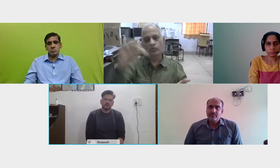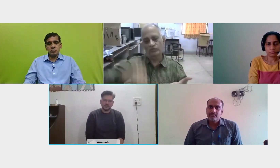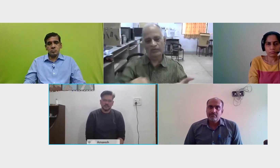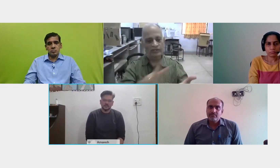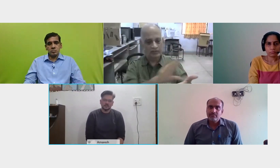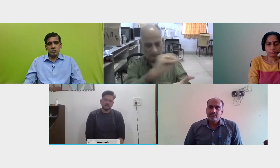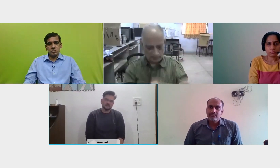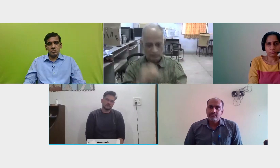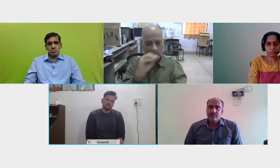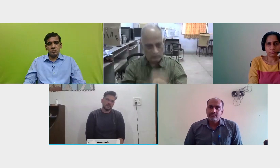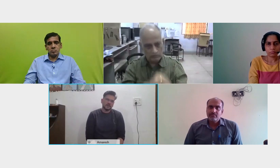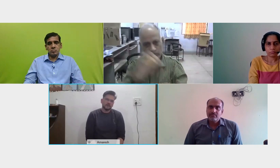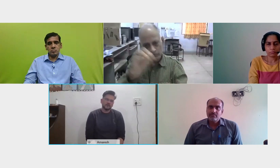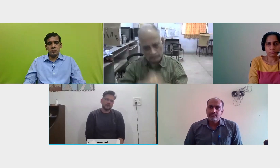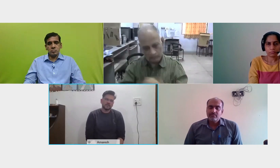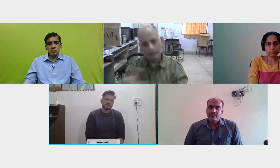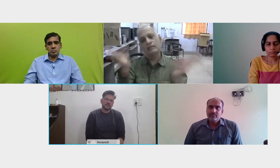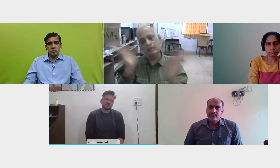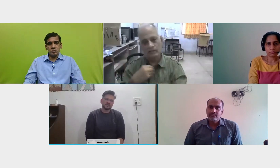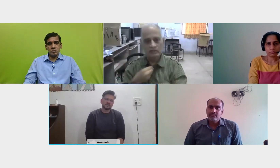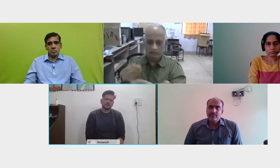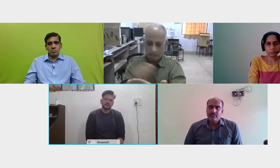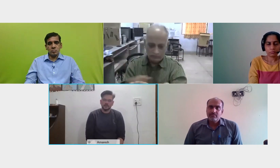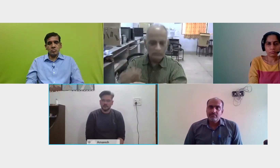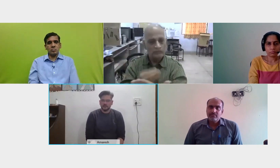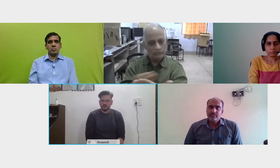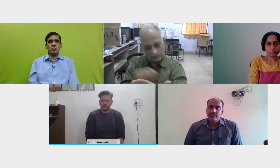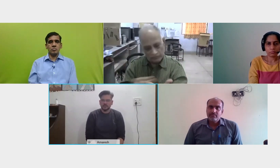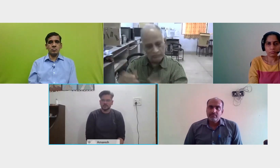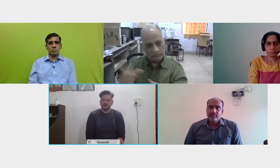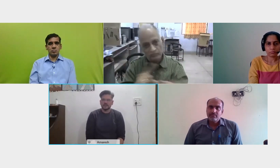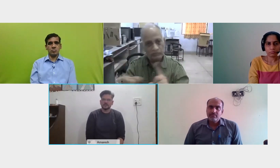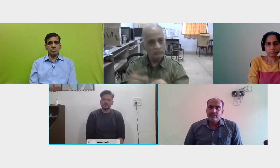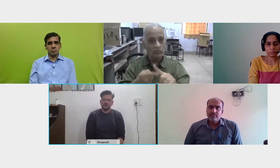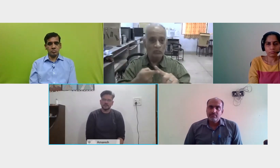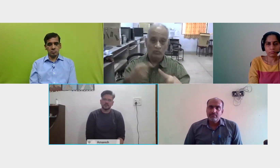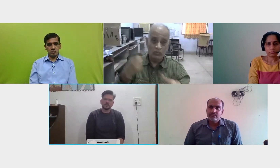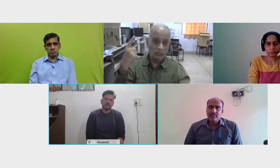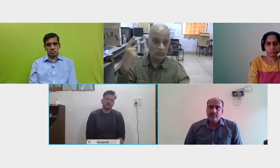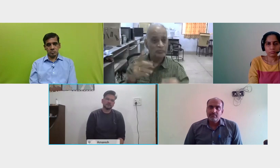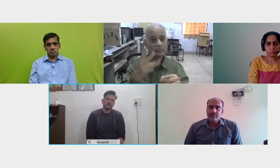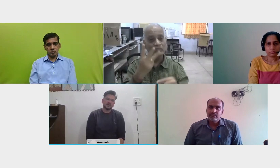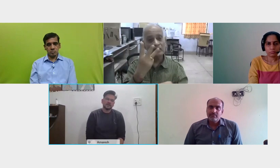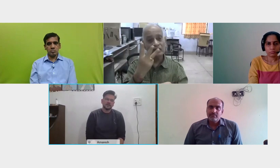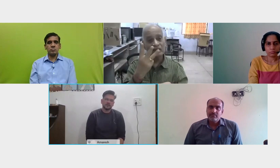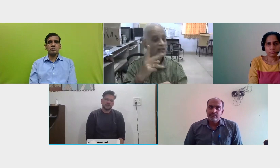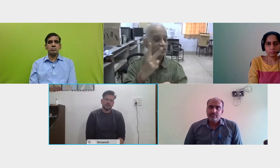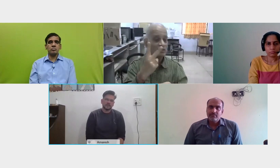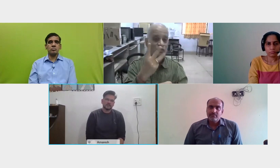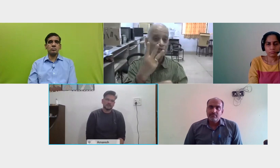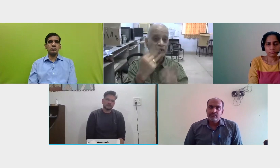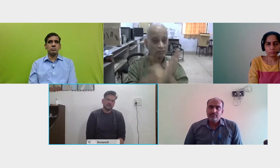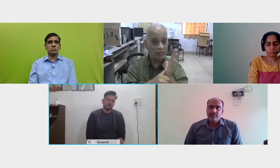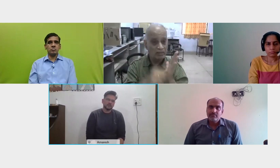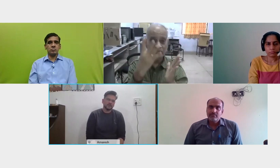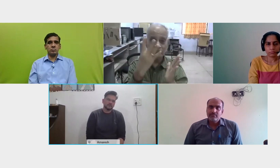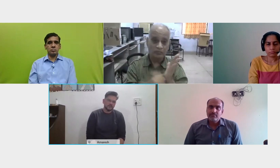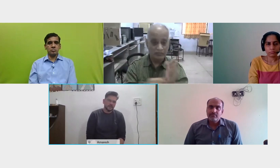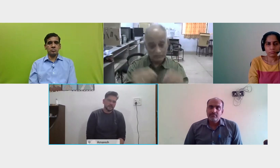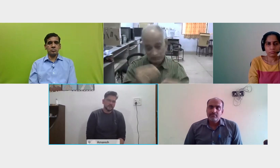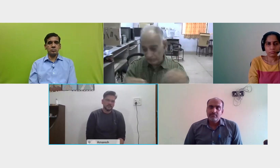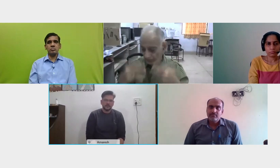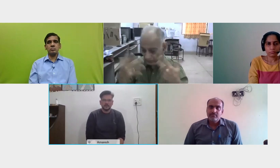all signs from all these places from mythology of signs we thought we had to categorize them